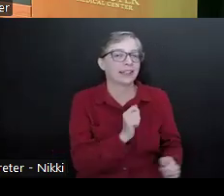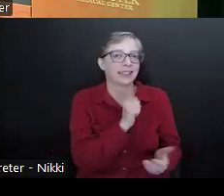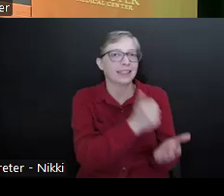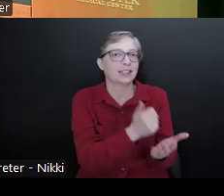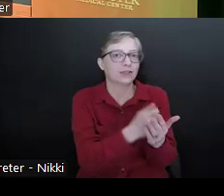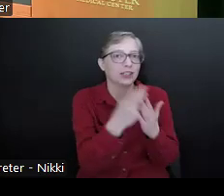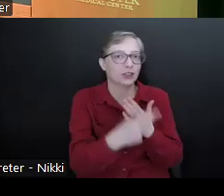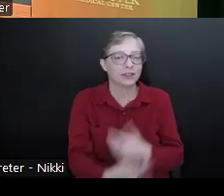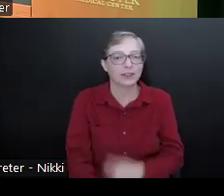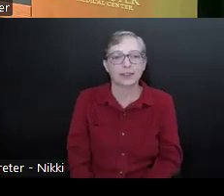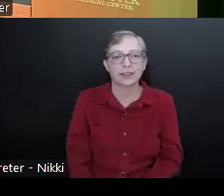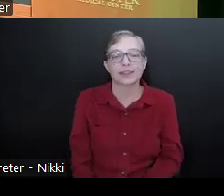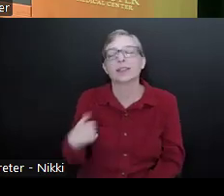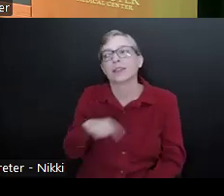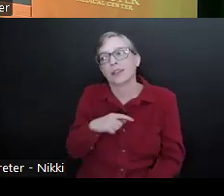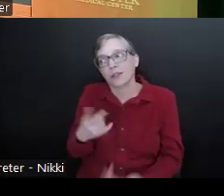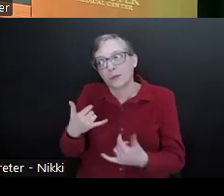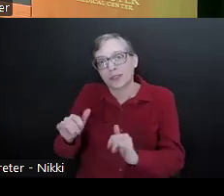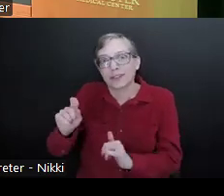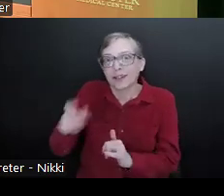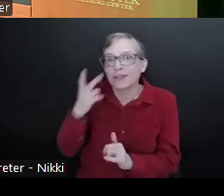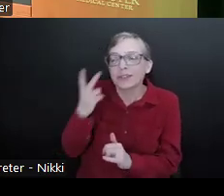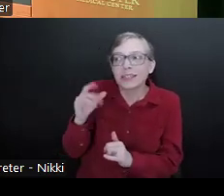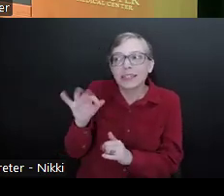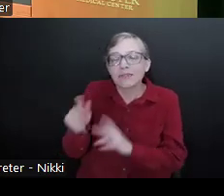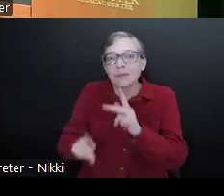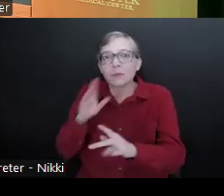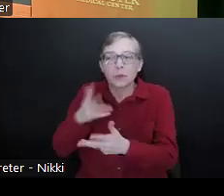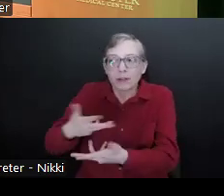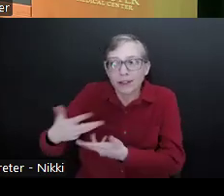engage with it but my experience kind of anecdotally is that it is like night and